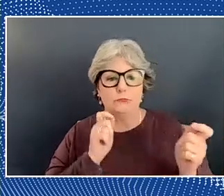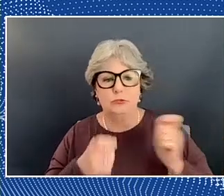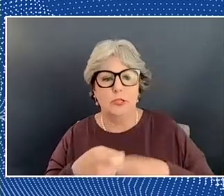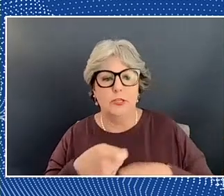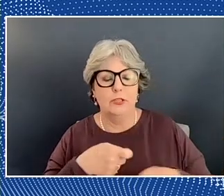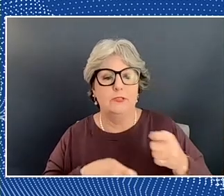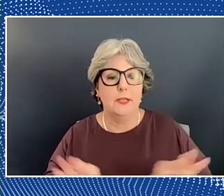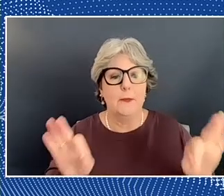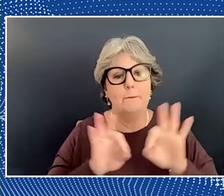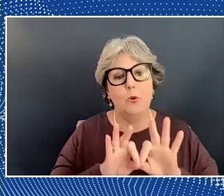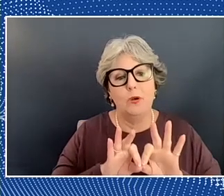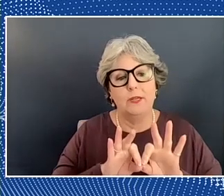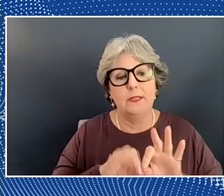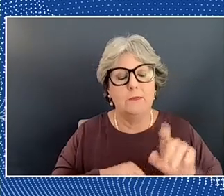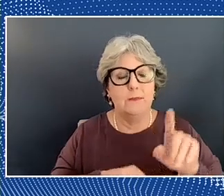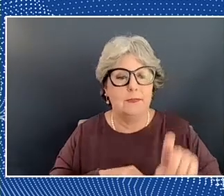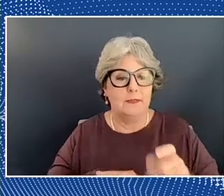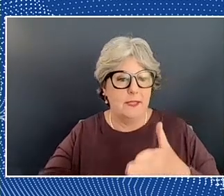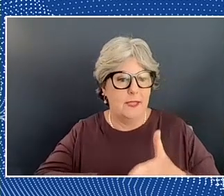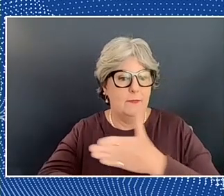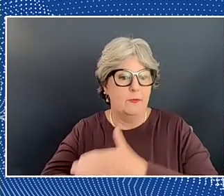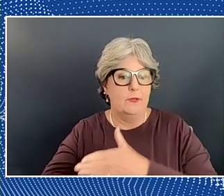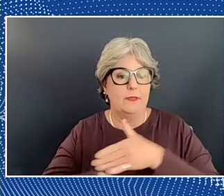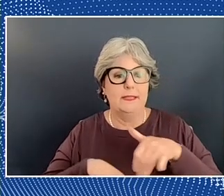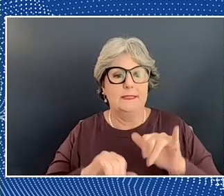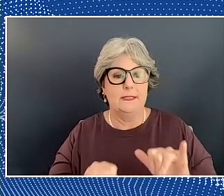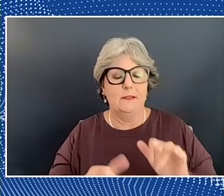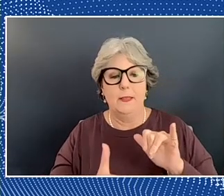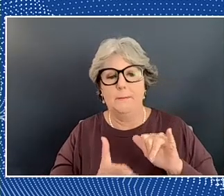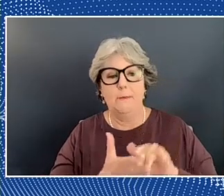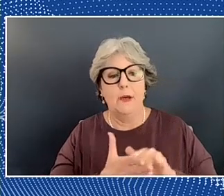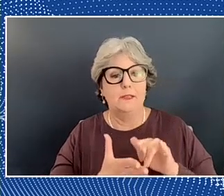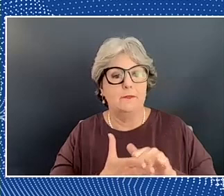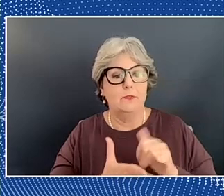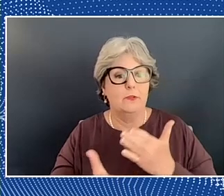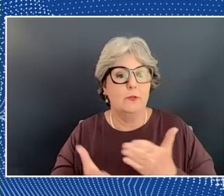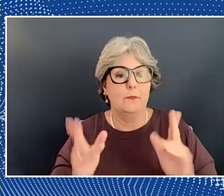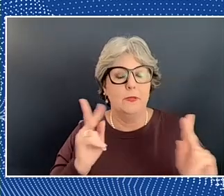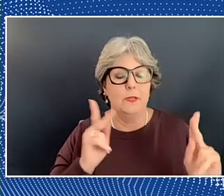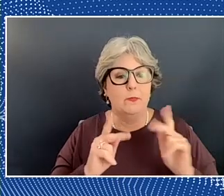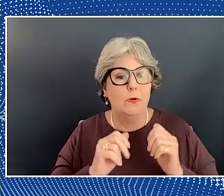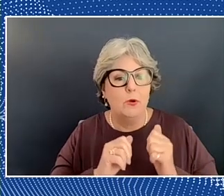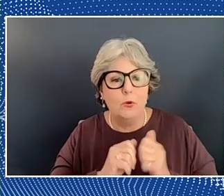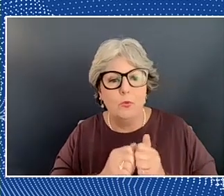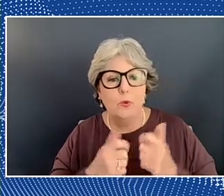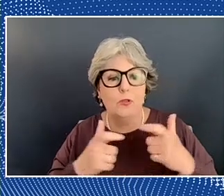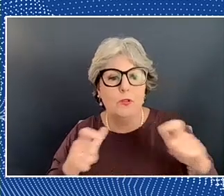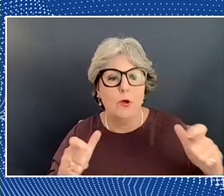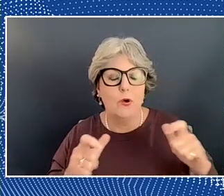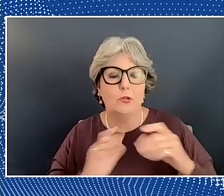necessary improvements, have still made it impossible for those of us with large amounts of student loans to be able to